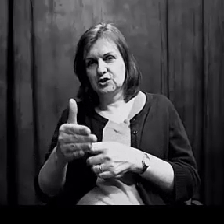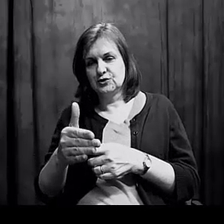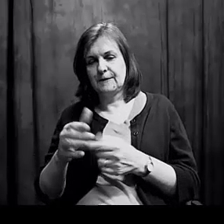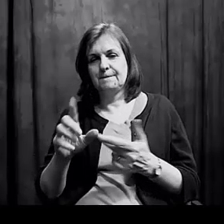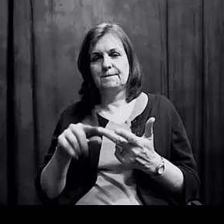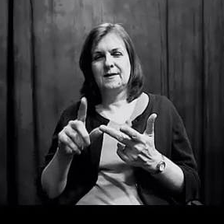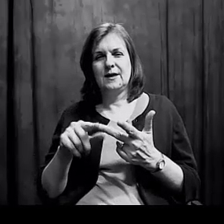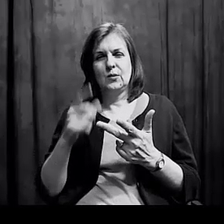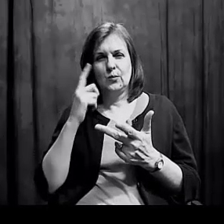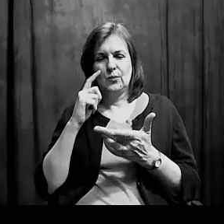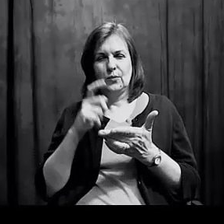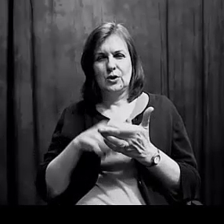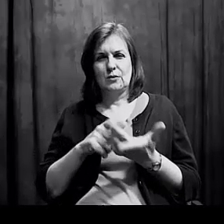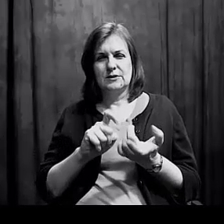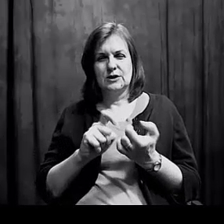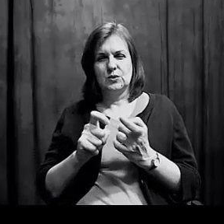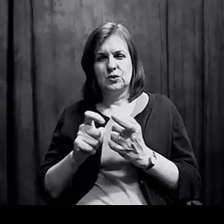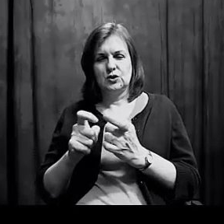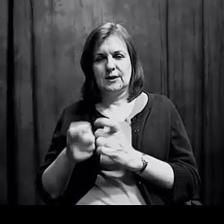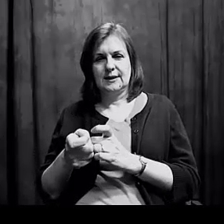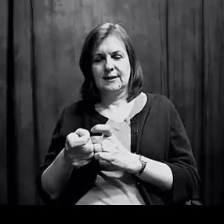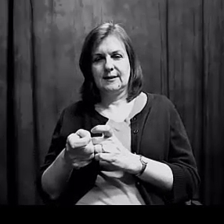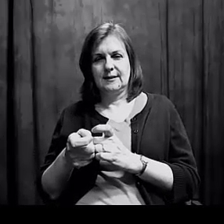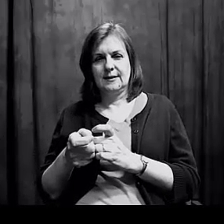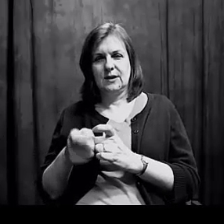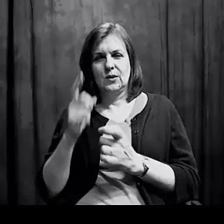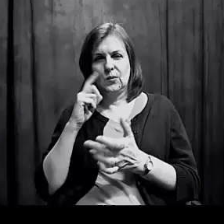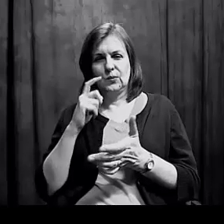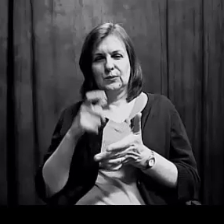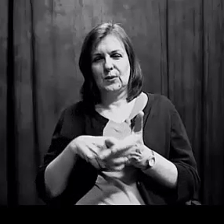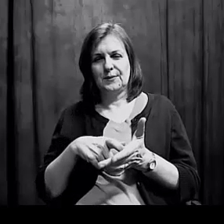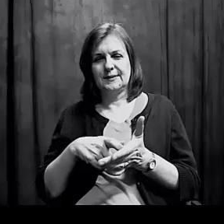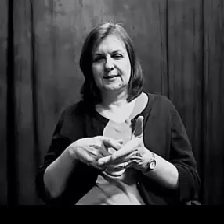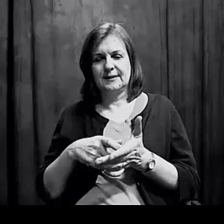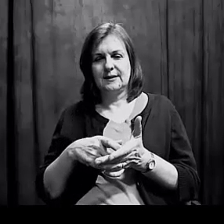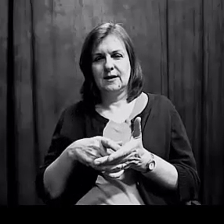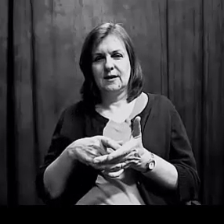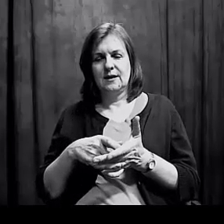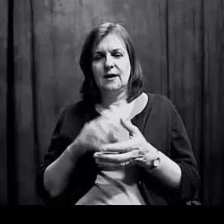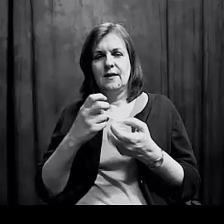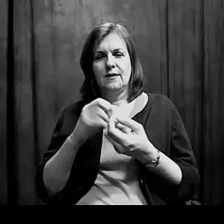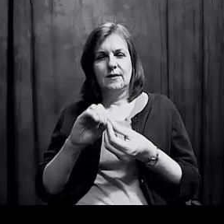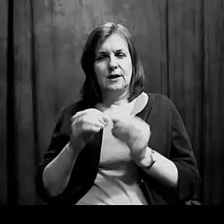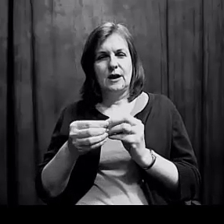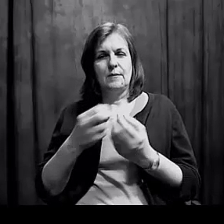and then we start to see this shift and this increased number of